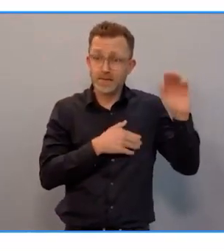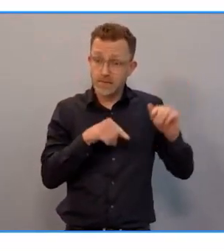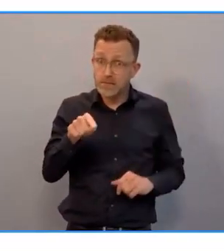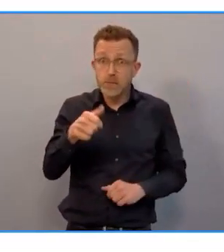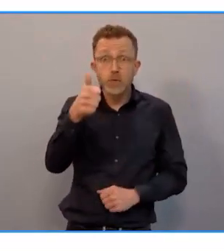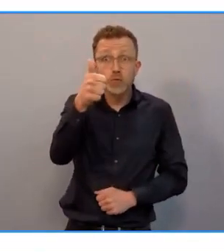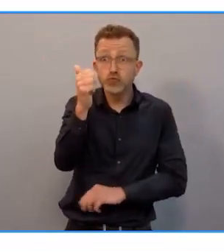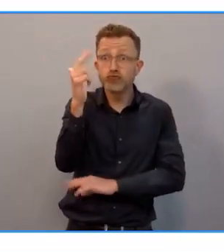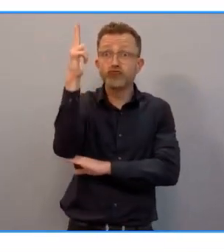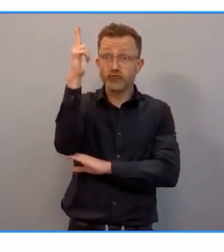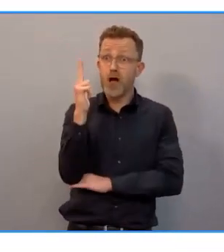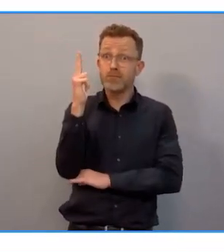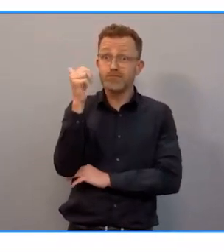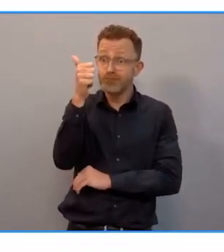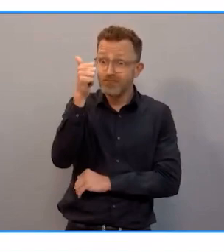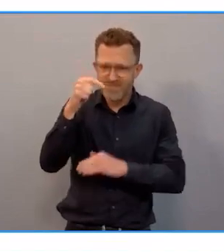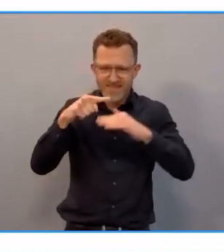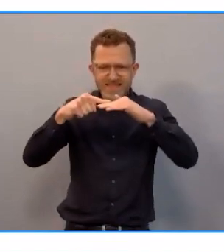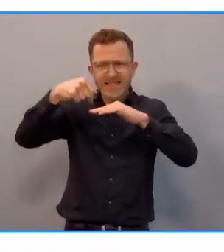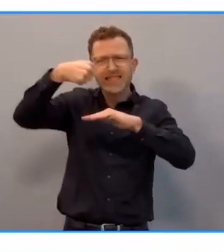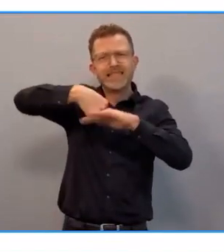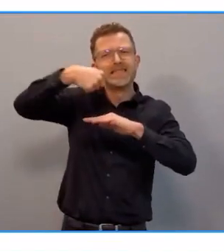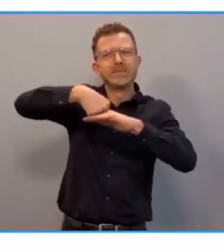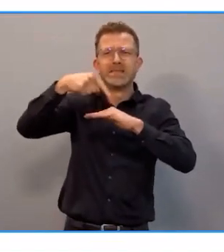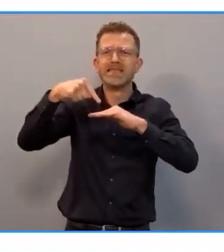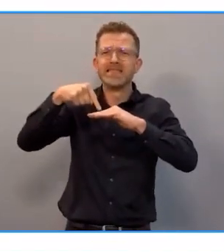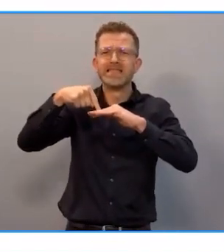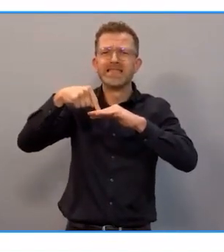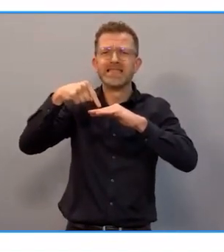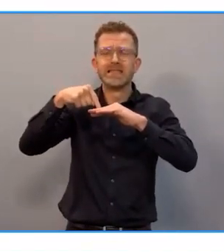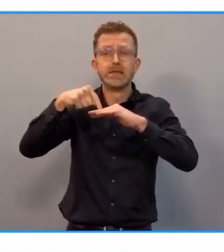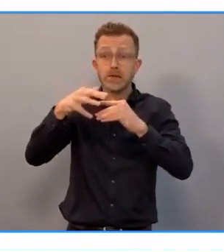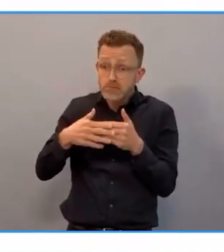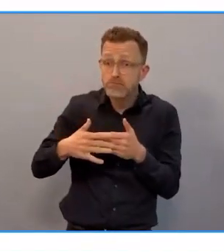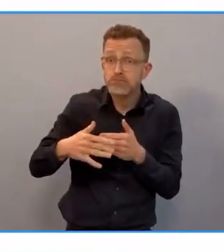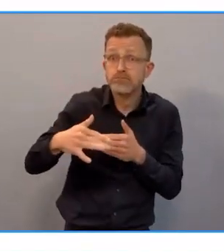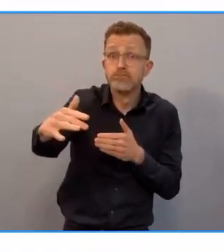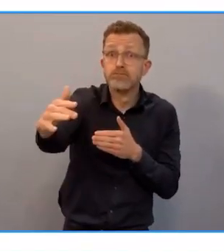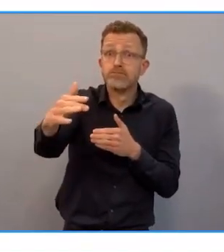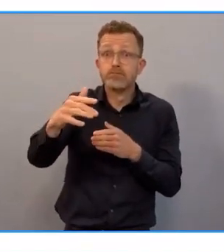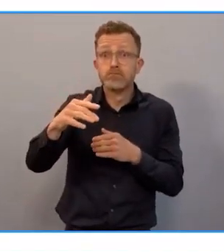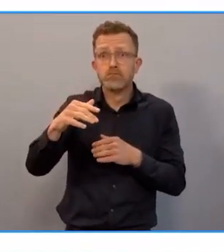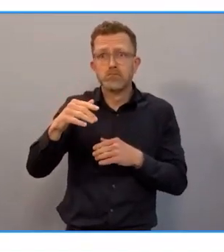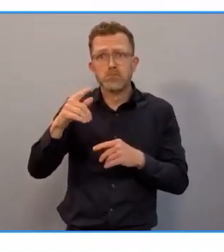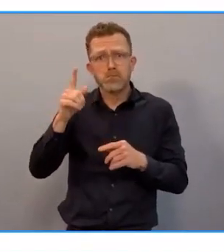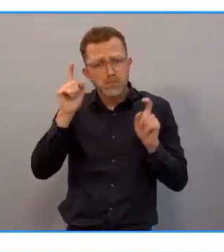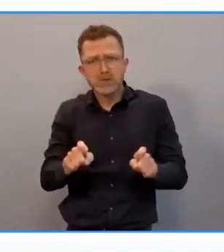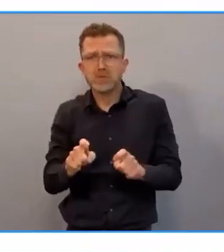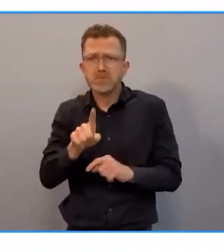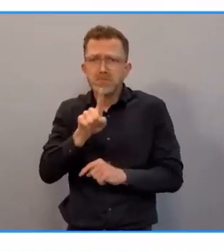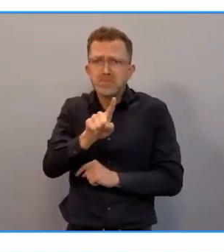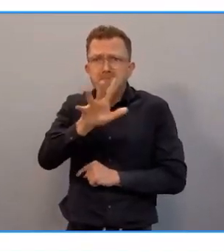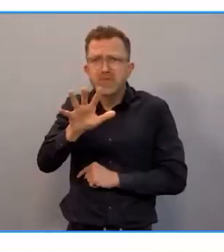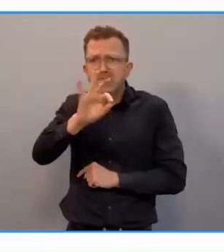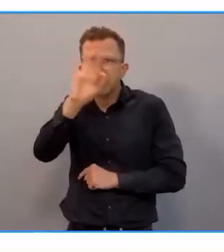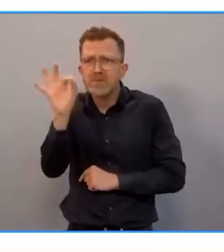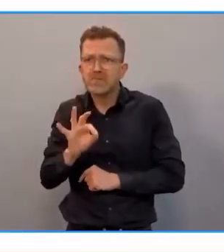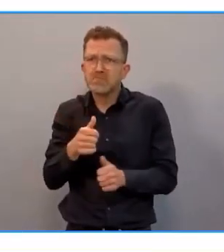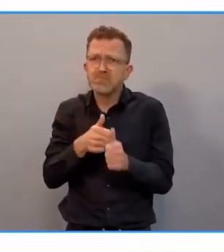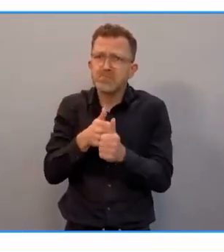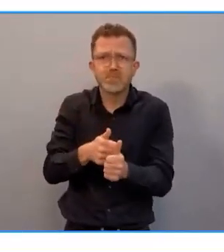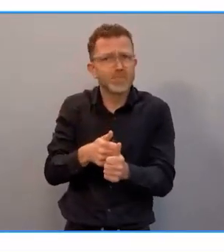especially in countries where disability prevalance is higher due to